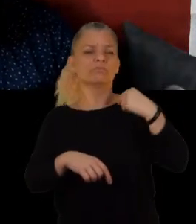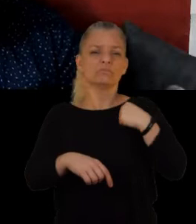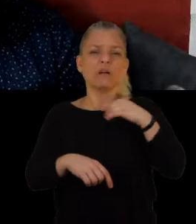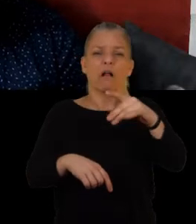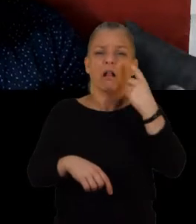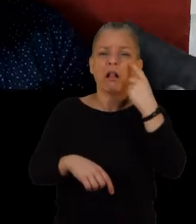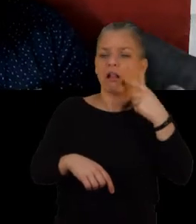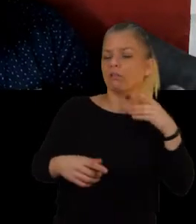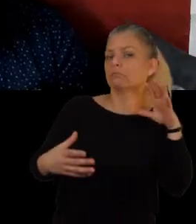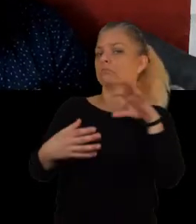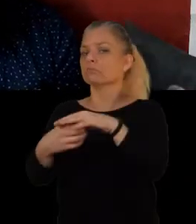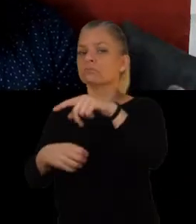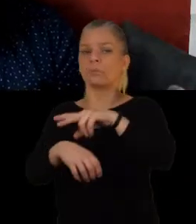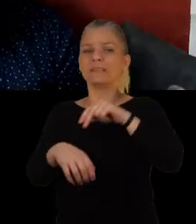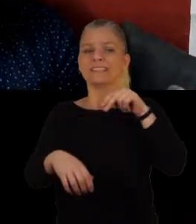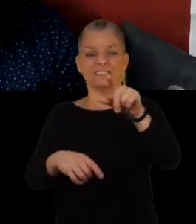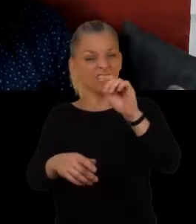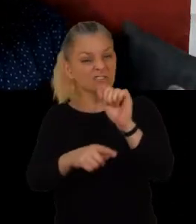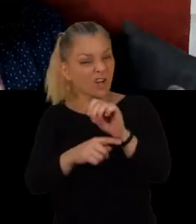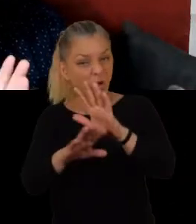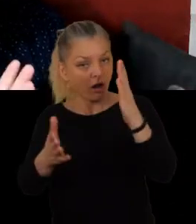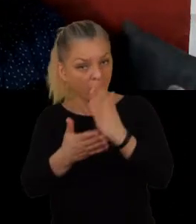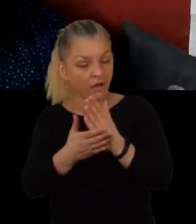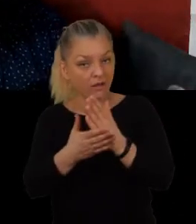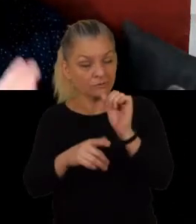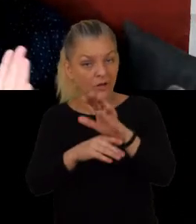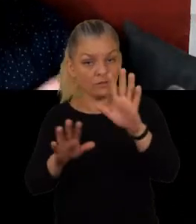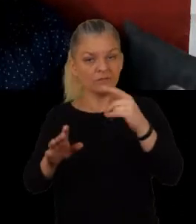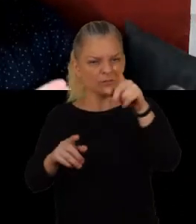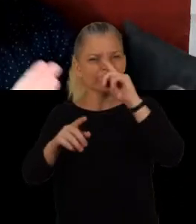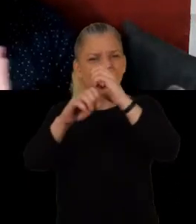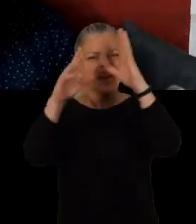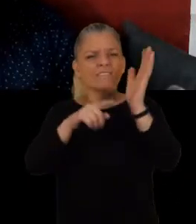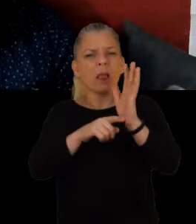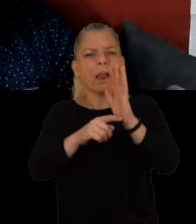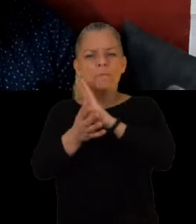and so i had stopped actually joining the police and it is a joke but it's a joke and it's real